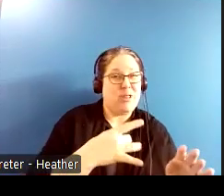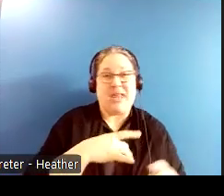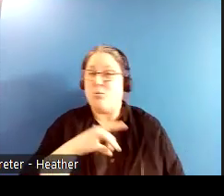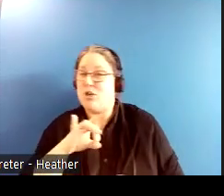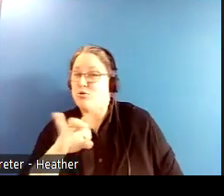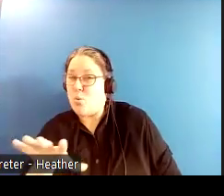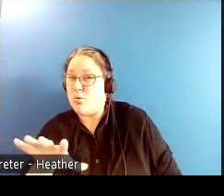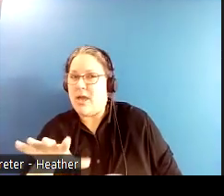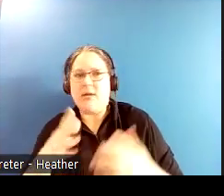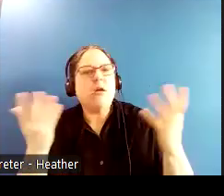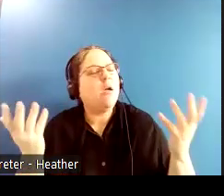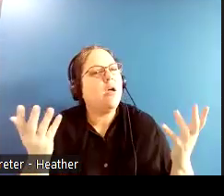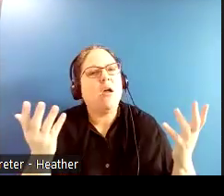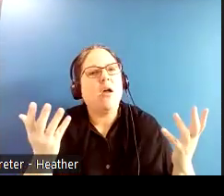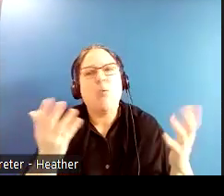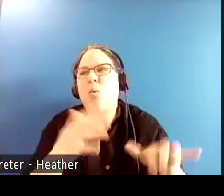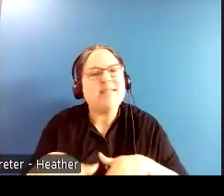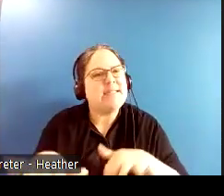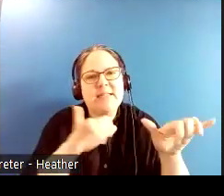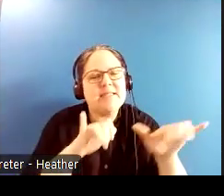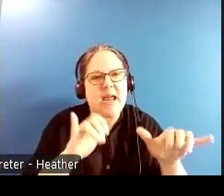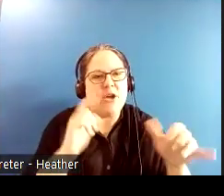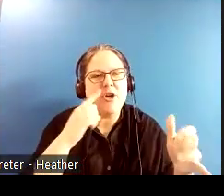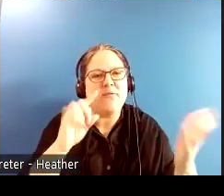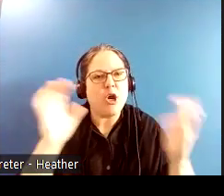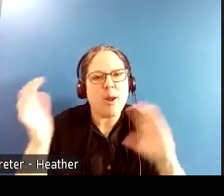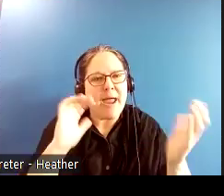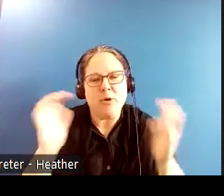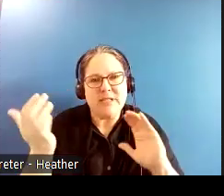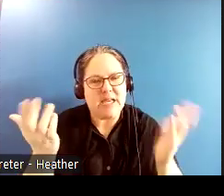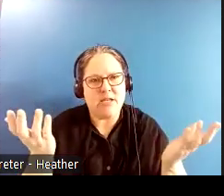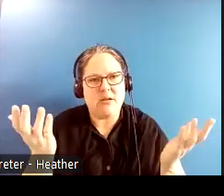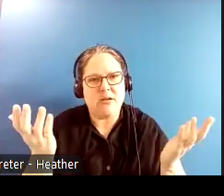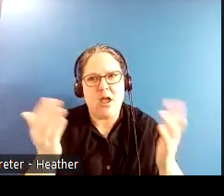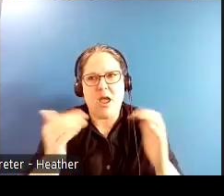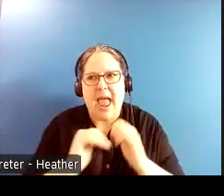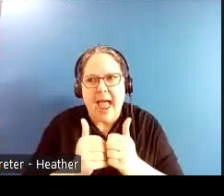what's the objective standard that we can compare them to? How do we how do we say that behavior is